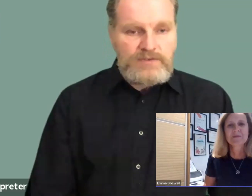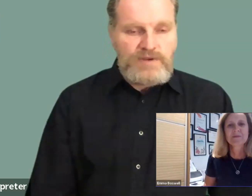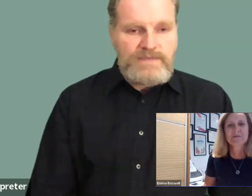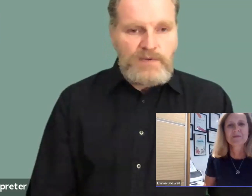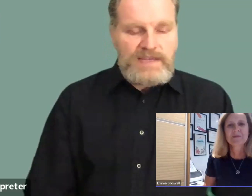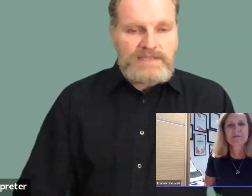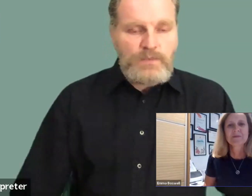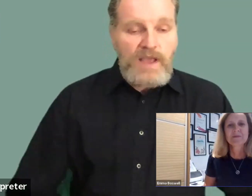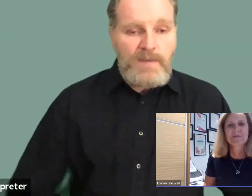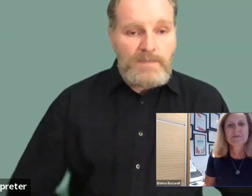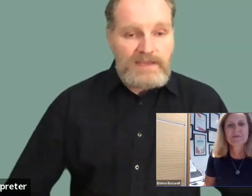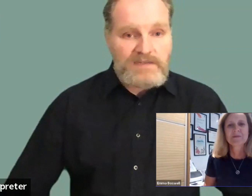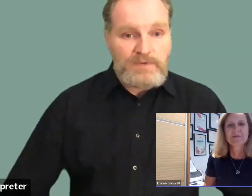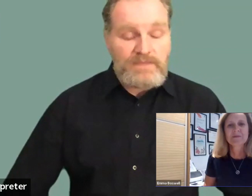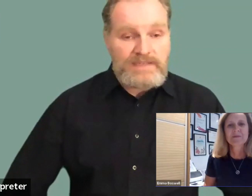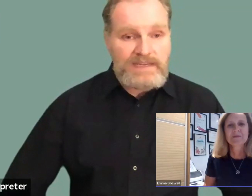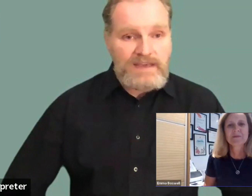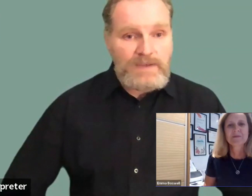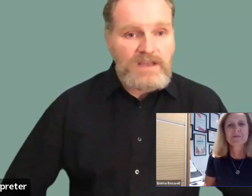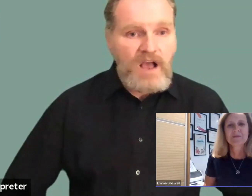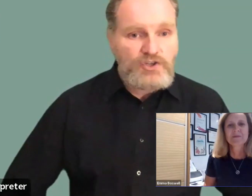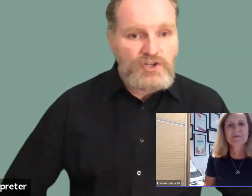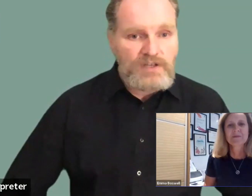that's really very easy. It will come up later, but if I say now, it's Usher – U S